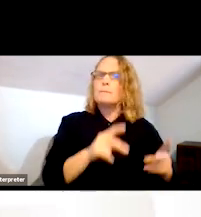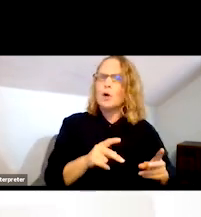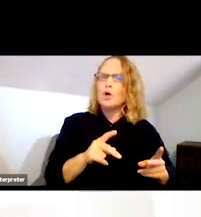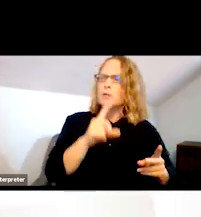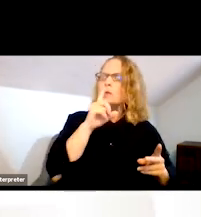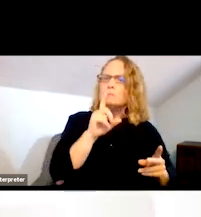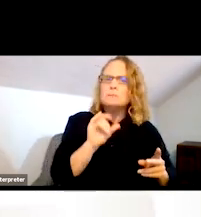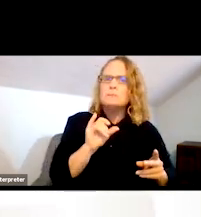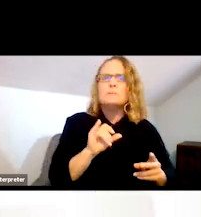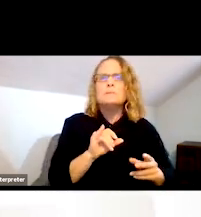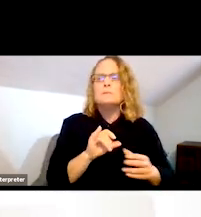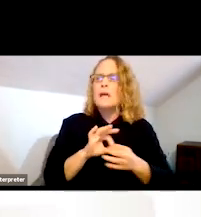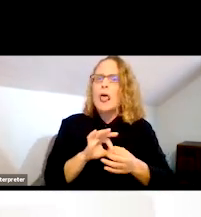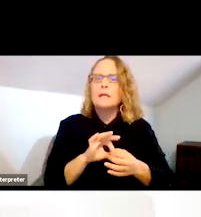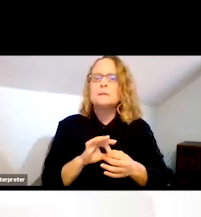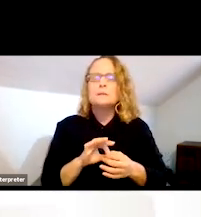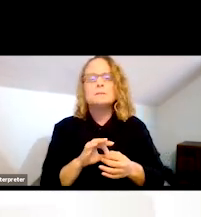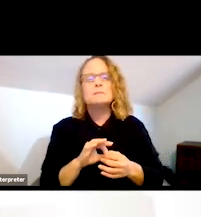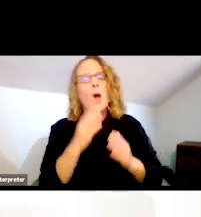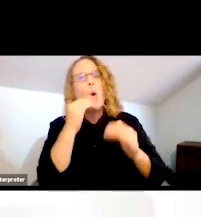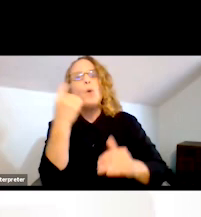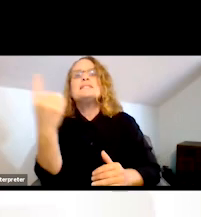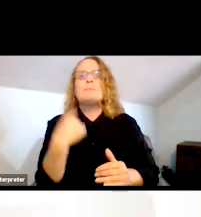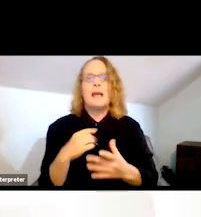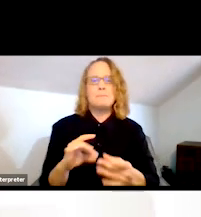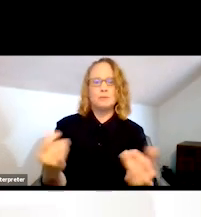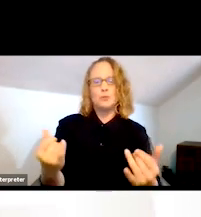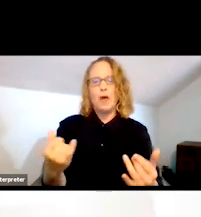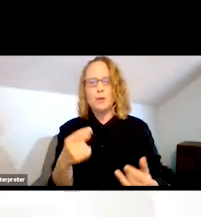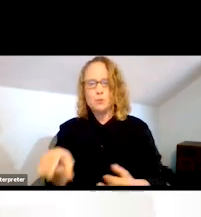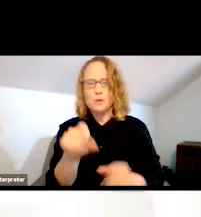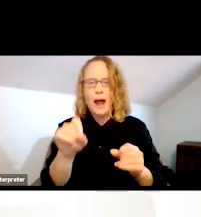and by having the opportunity to share my story so that it helps one person.